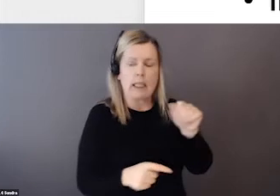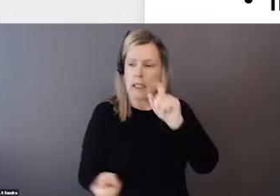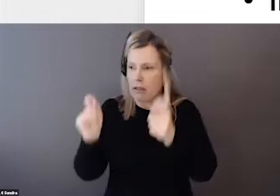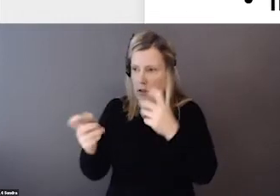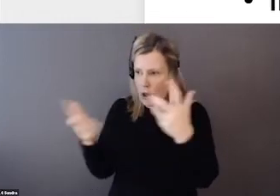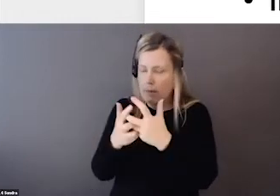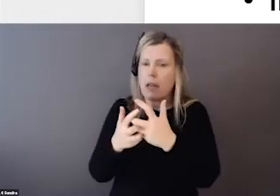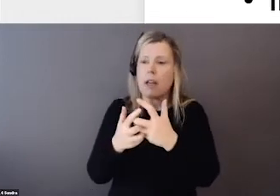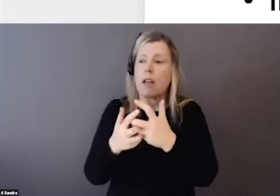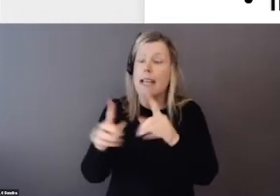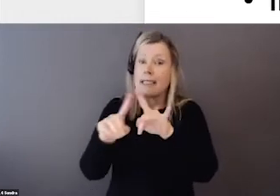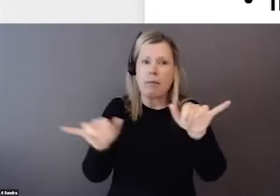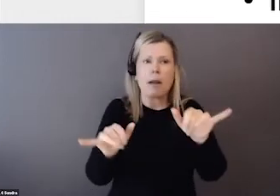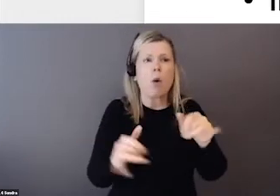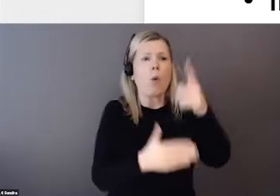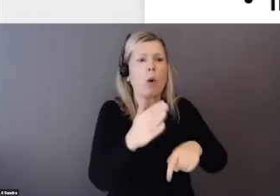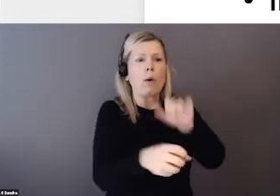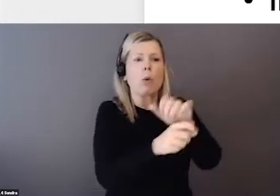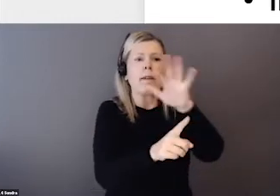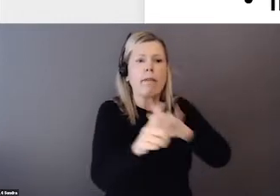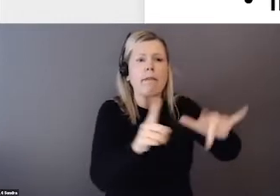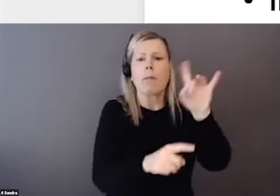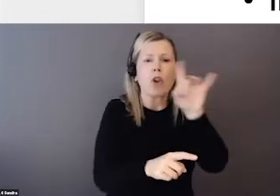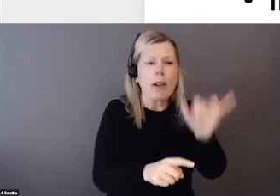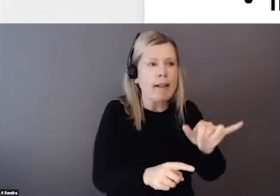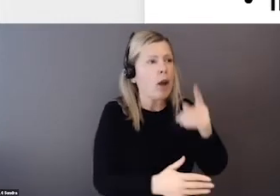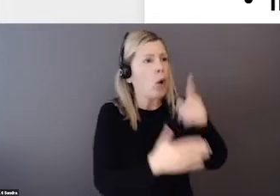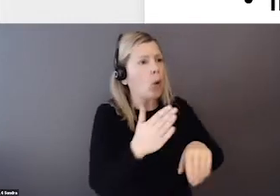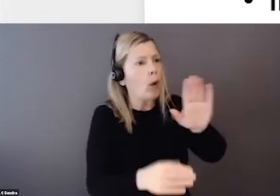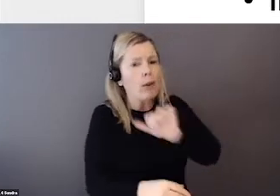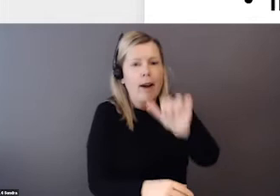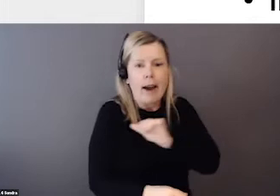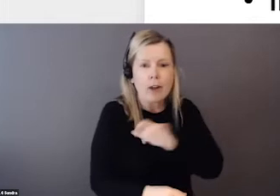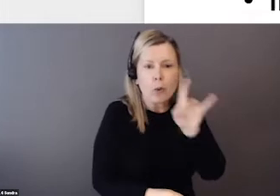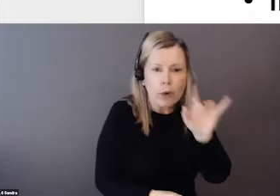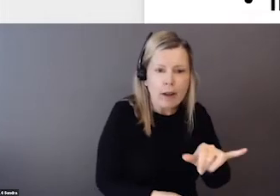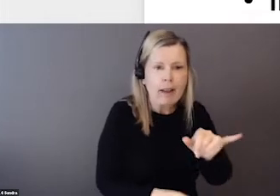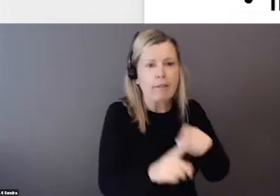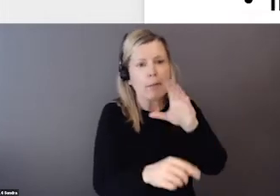So, principles of an inclusive workplace, employer attitudes and employee attitudes. We're interested in internships and transition to work.